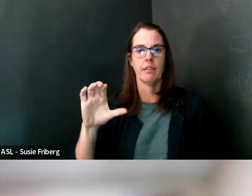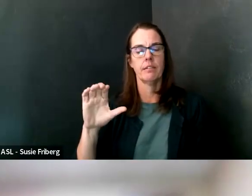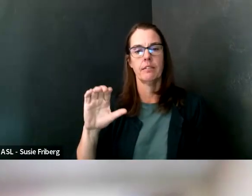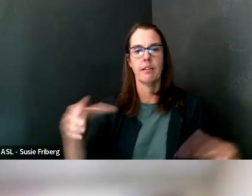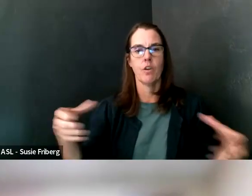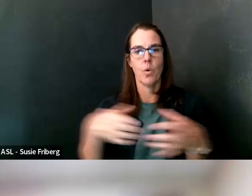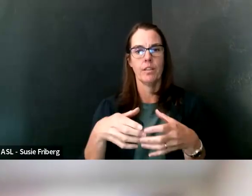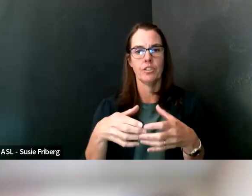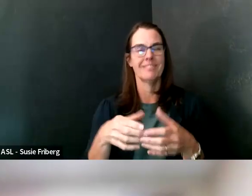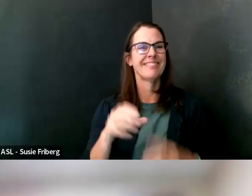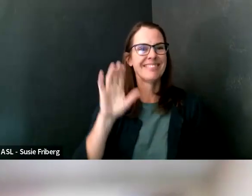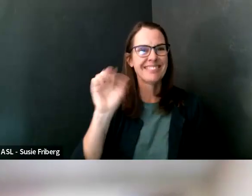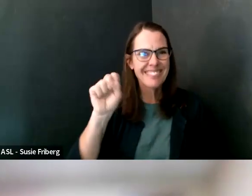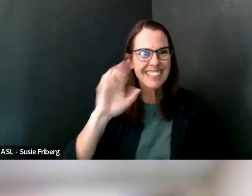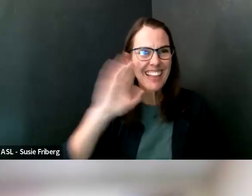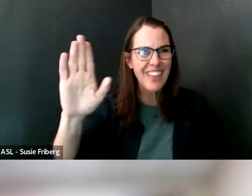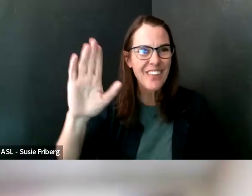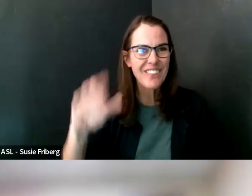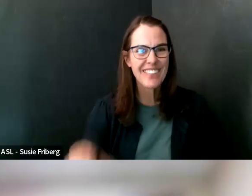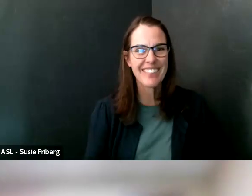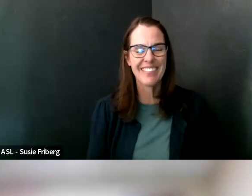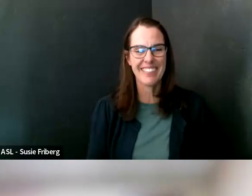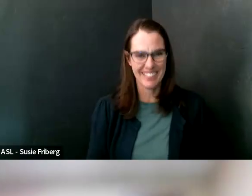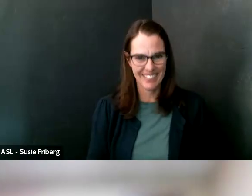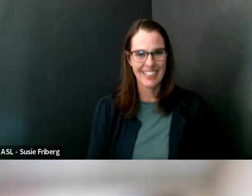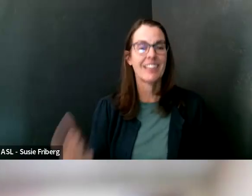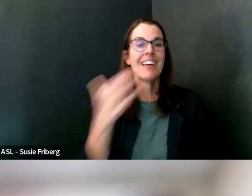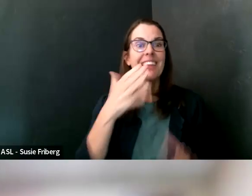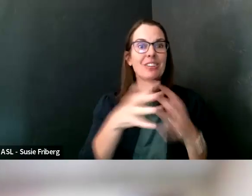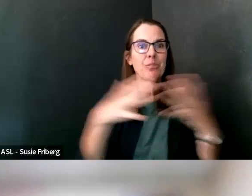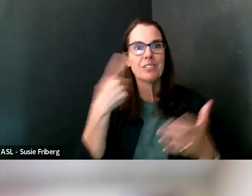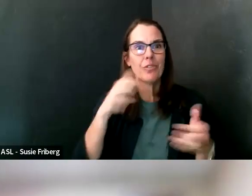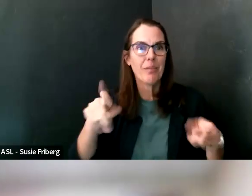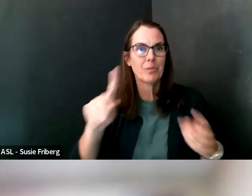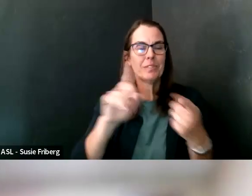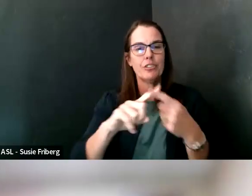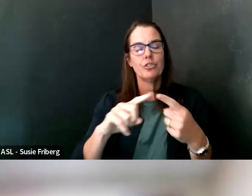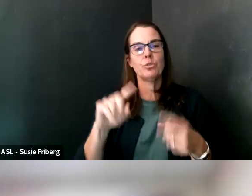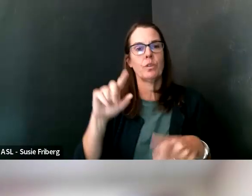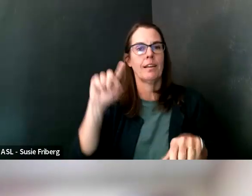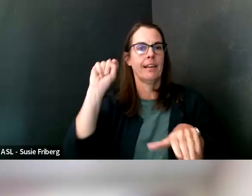Yes. Hello. Thank you. Um so thank you so much for the opportunity to testify today. Again,